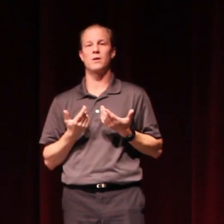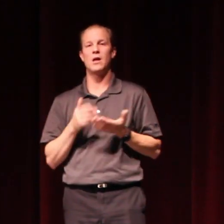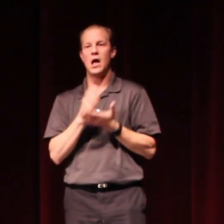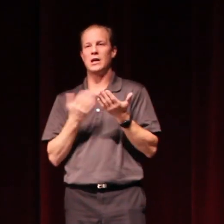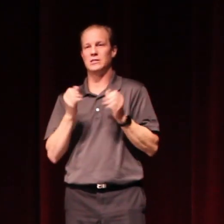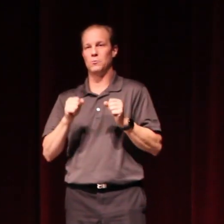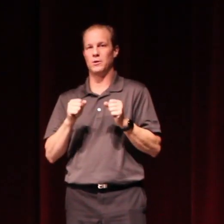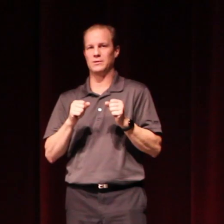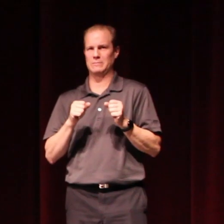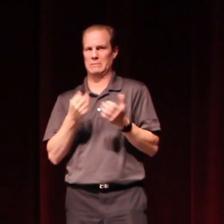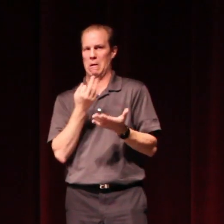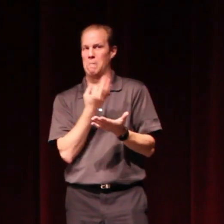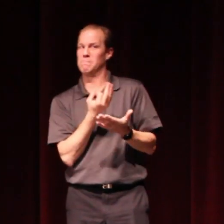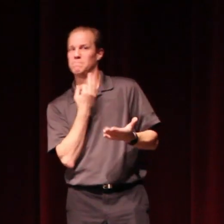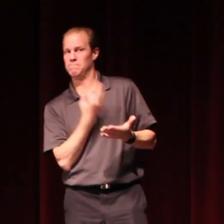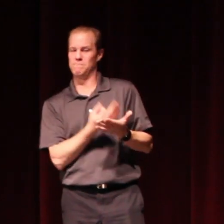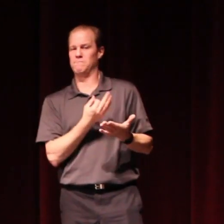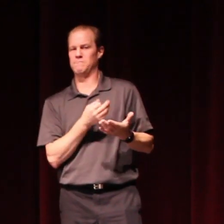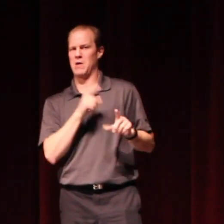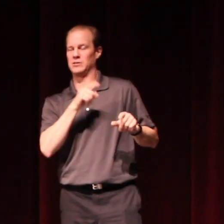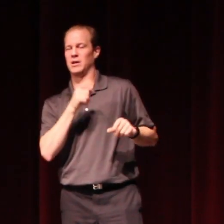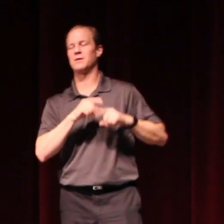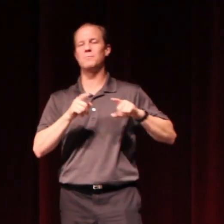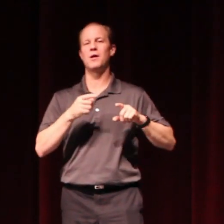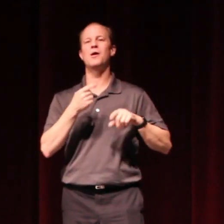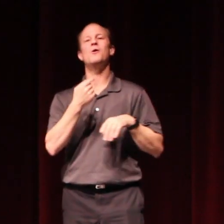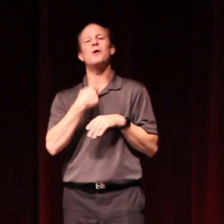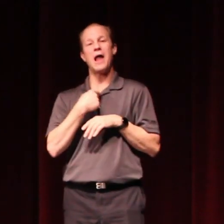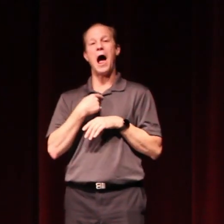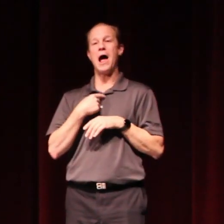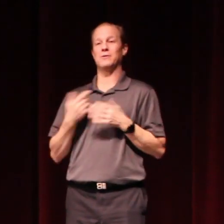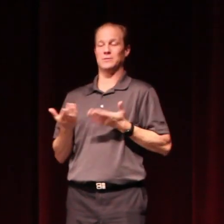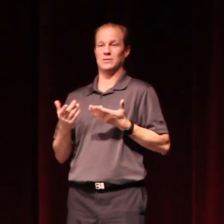I was a student at the middle college, we were the top performing educational place